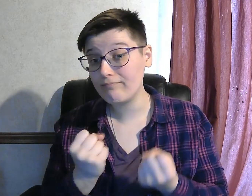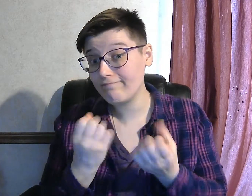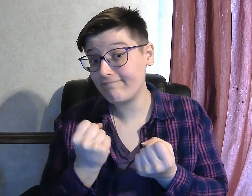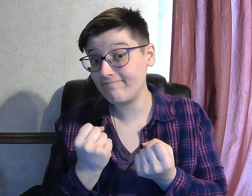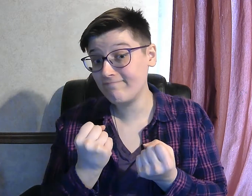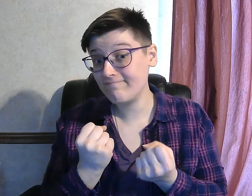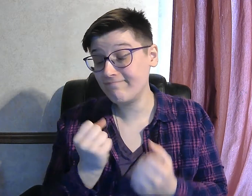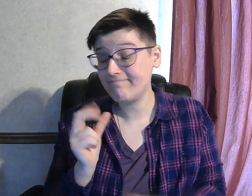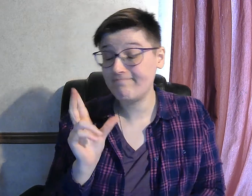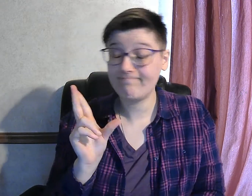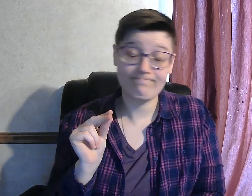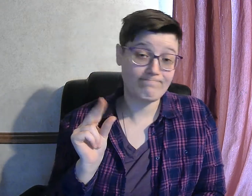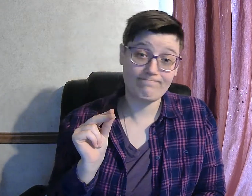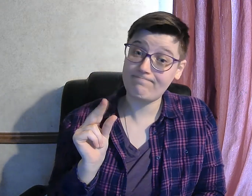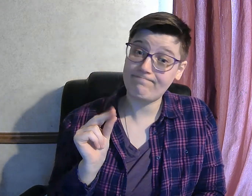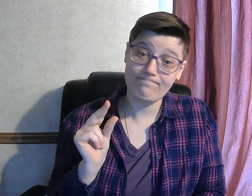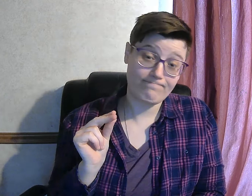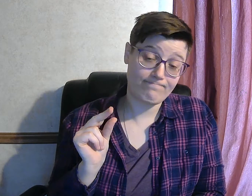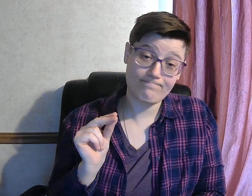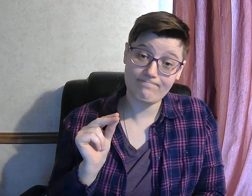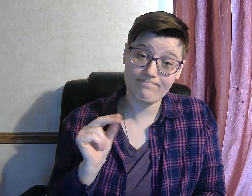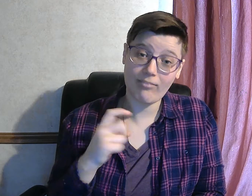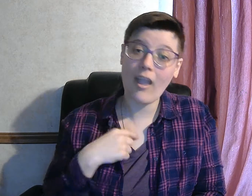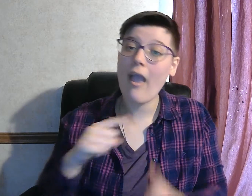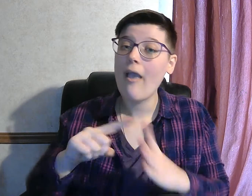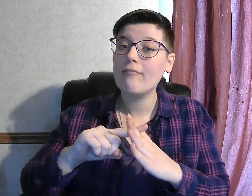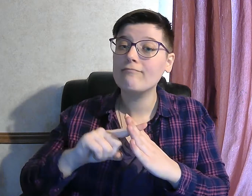Did I grow up using ASL? Nope.